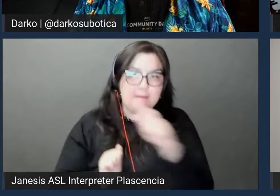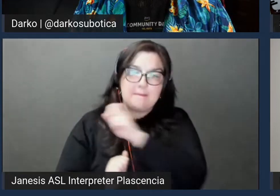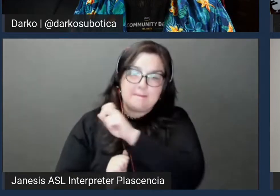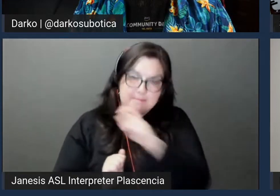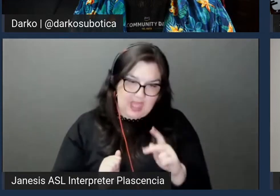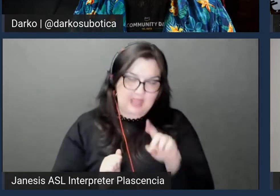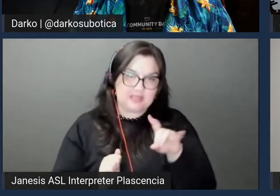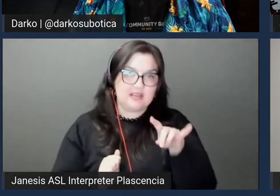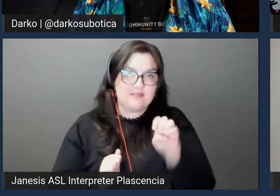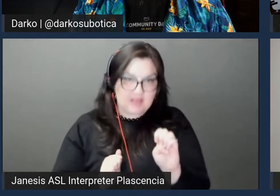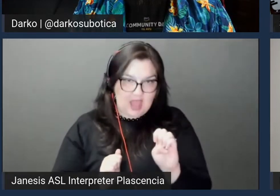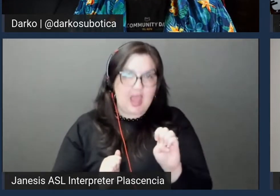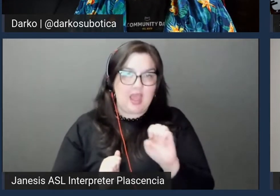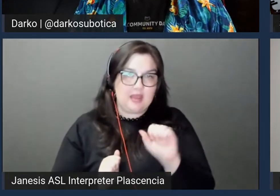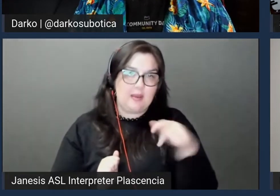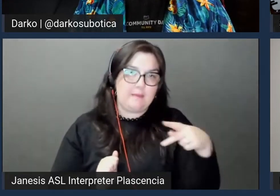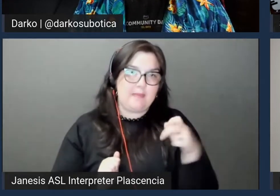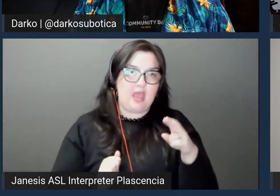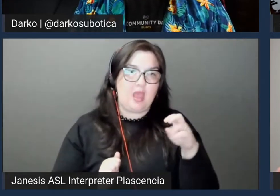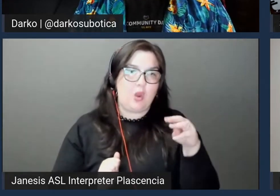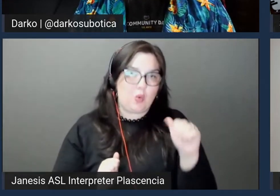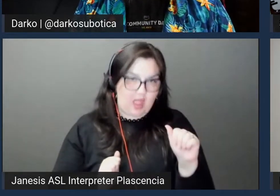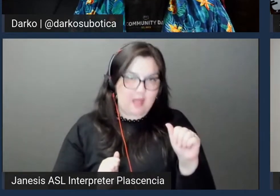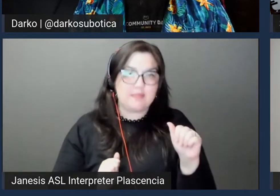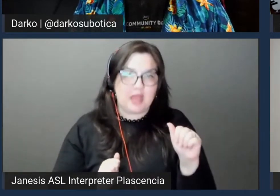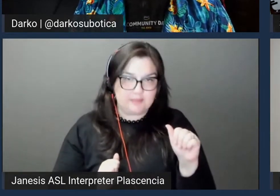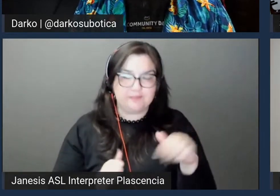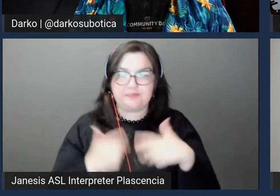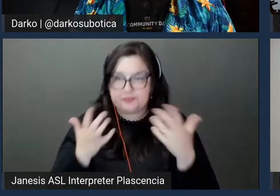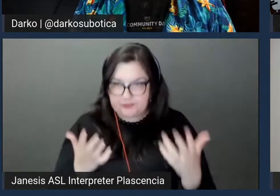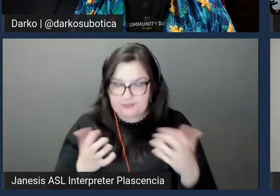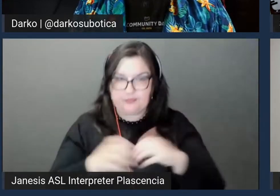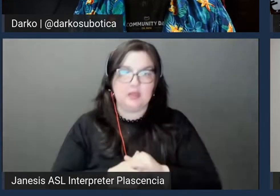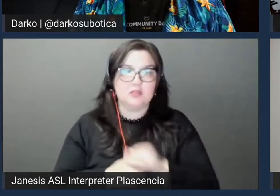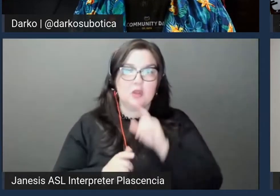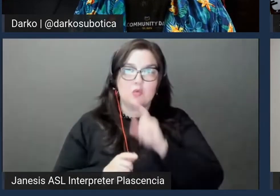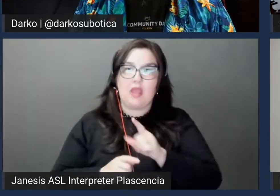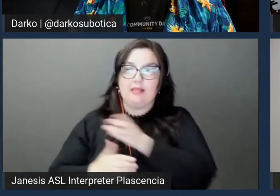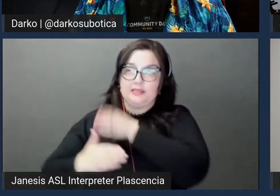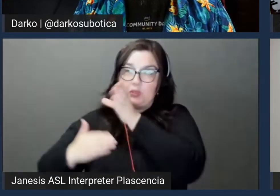the AWS Panorama console. So the whole end-to-end workflow is pretty seamless.